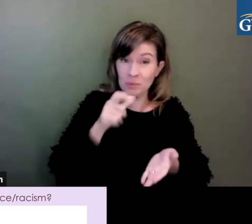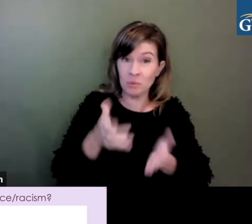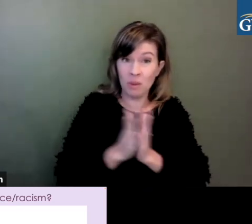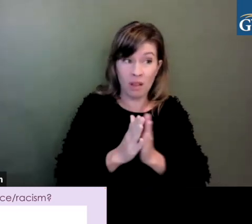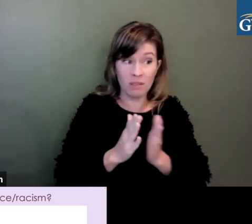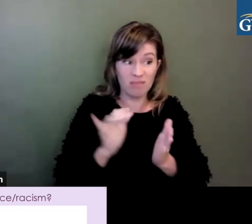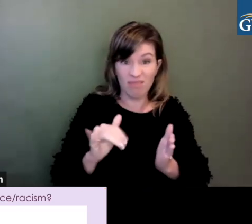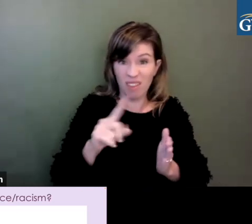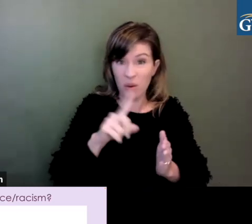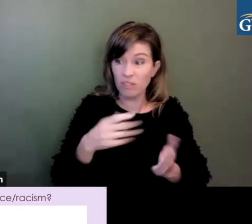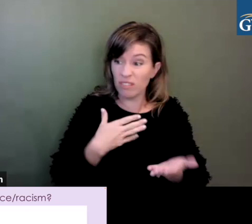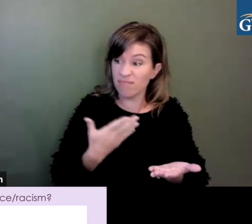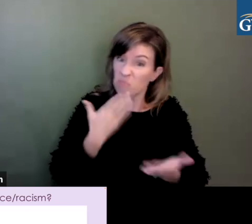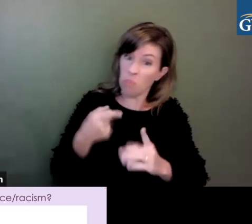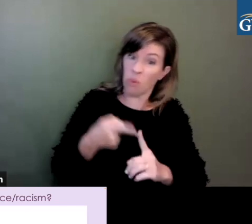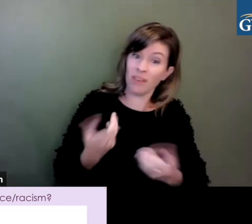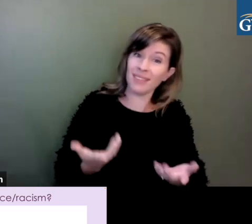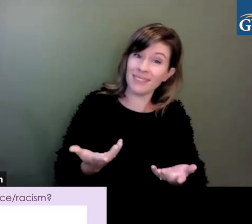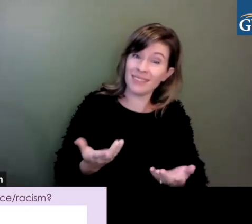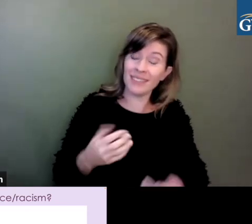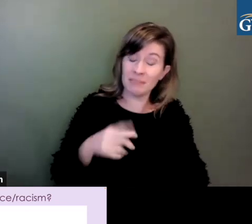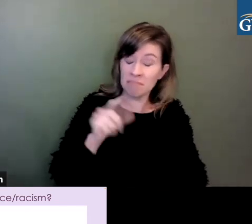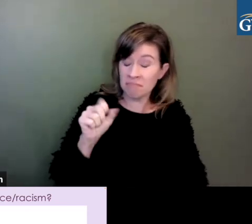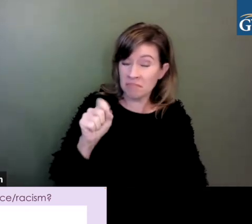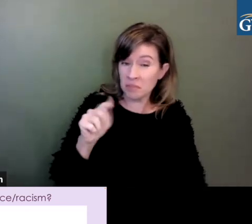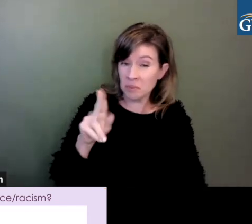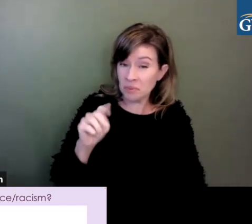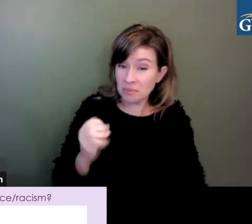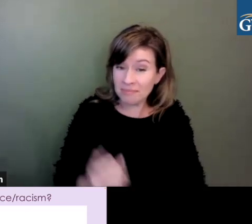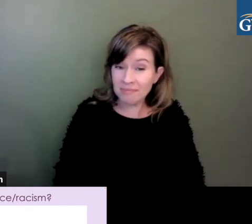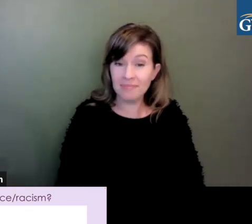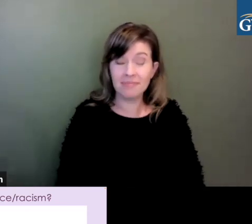asked a very astute question, right? Partly in this talk is some of my answers I'm trying to think through of why we